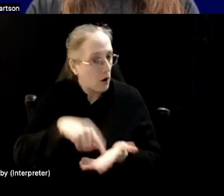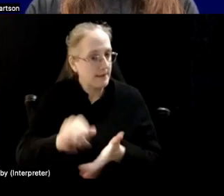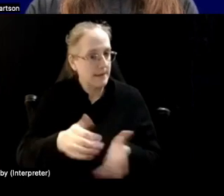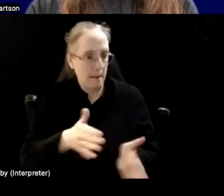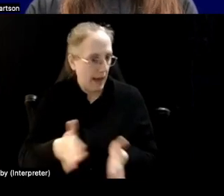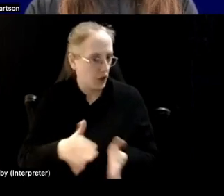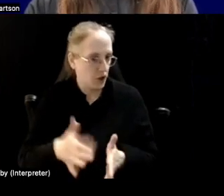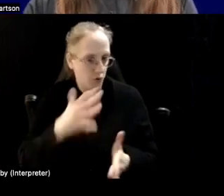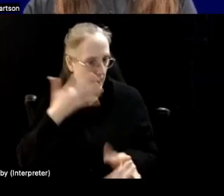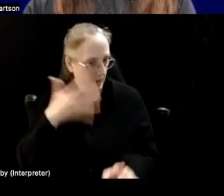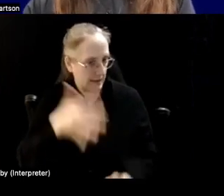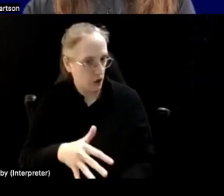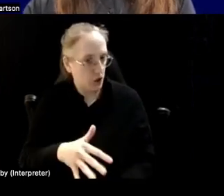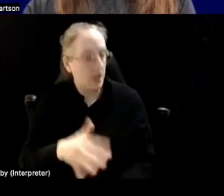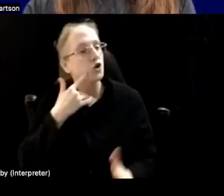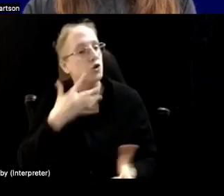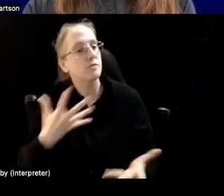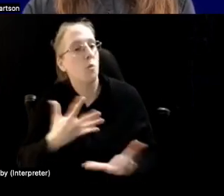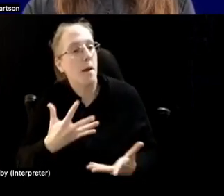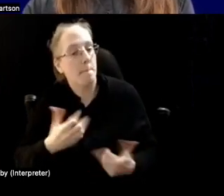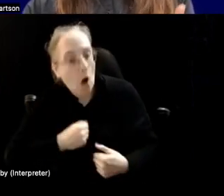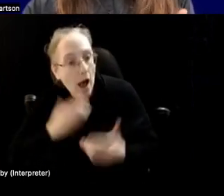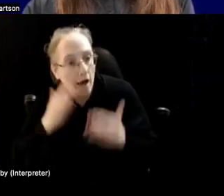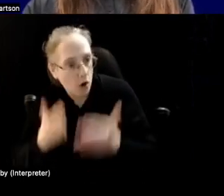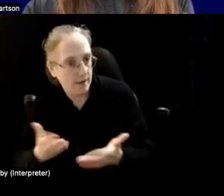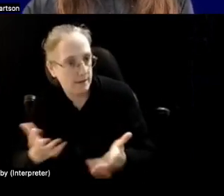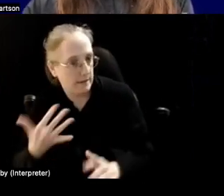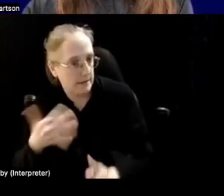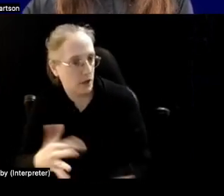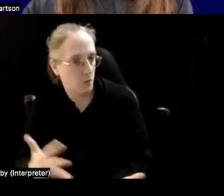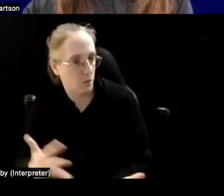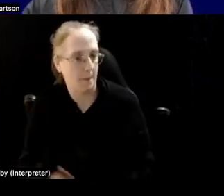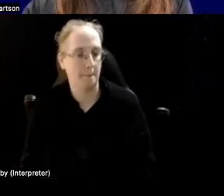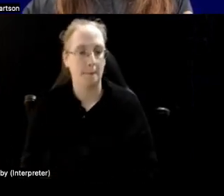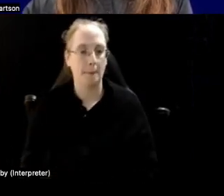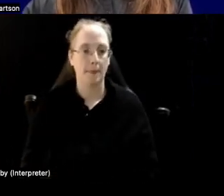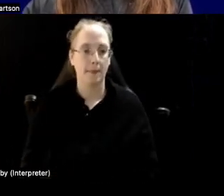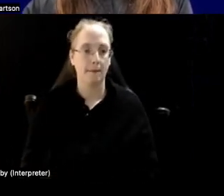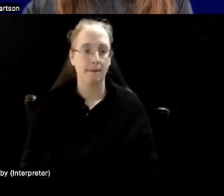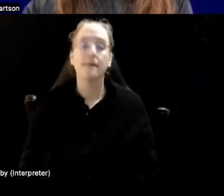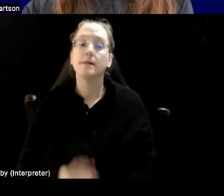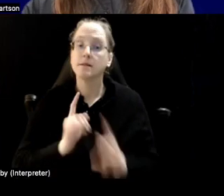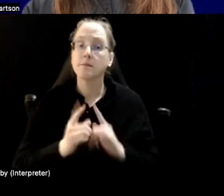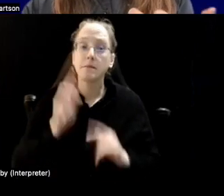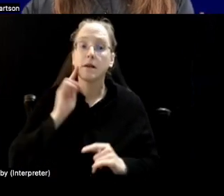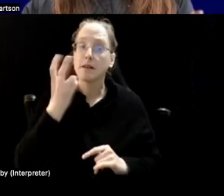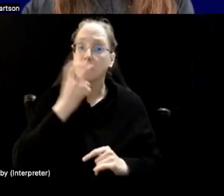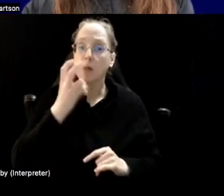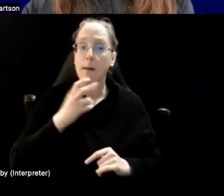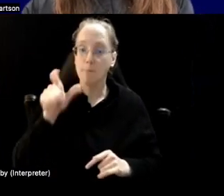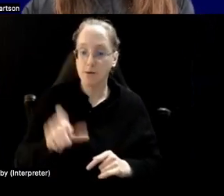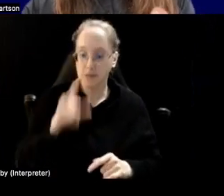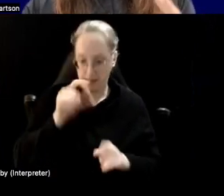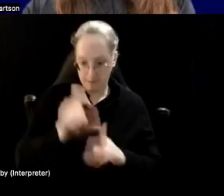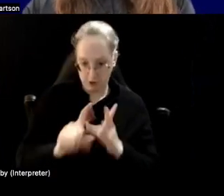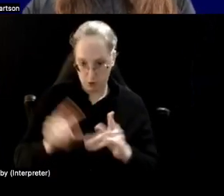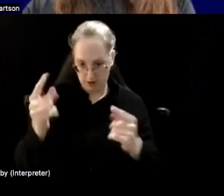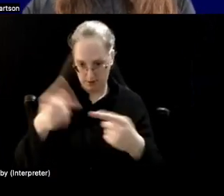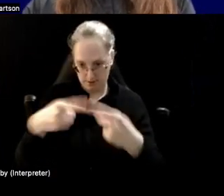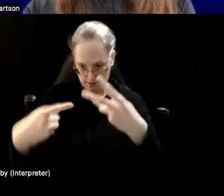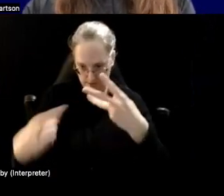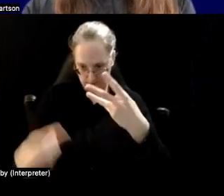is. So, sometimes a deafblind person can be doing multiple things at once and you notice one of them